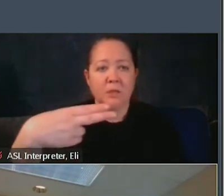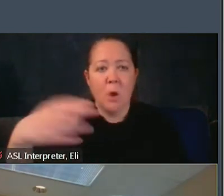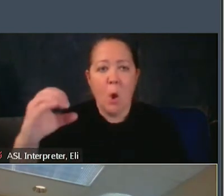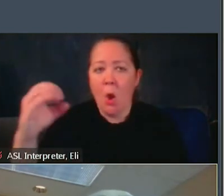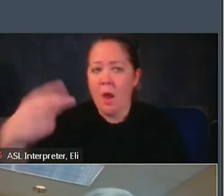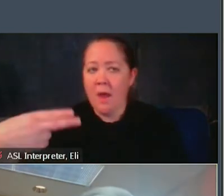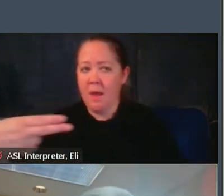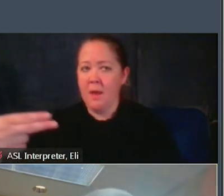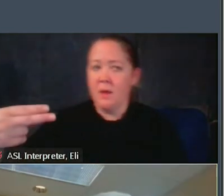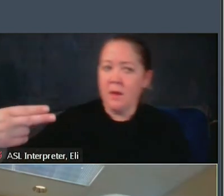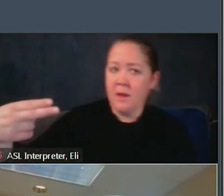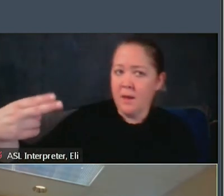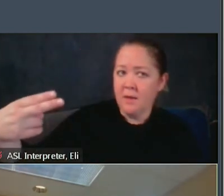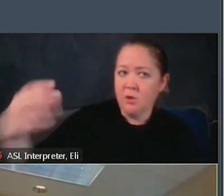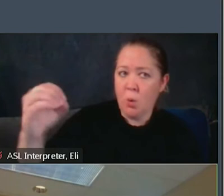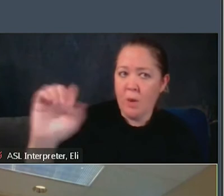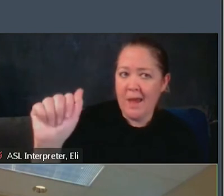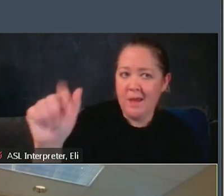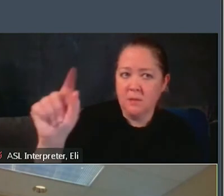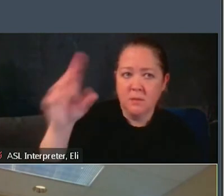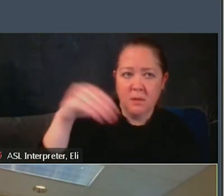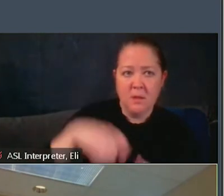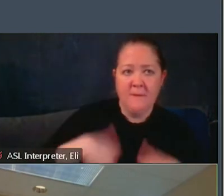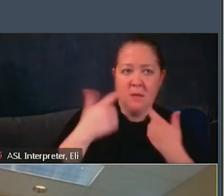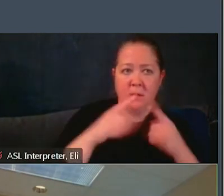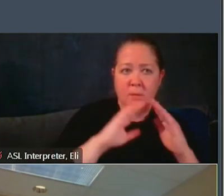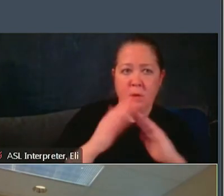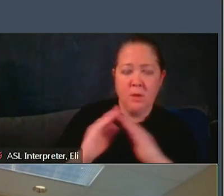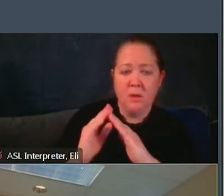Now at the outset of this hearing, I'm sure you mentioned